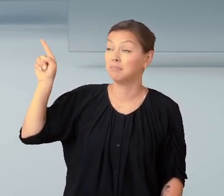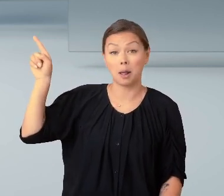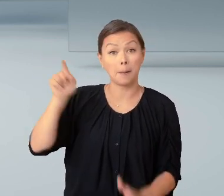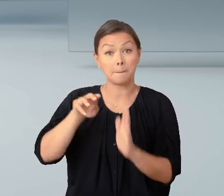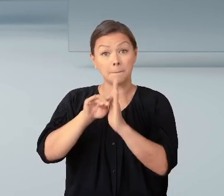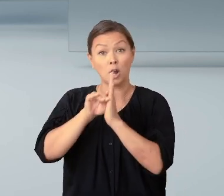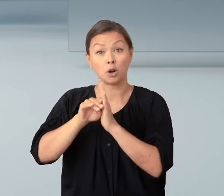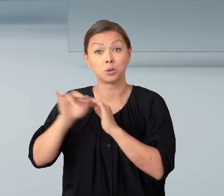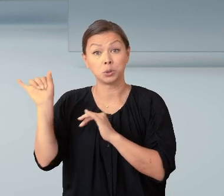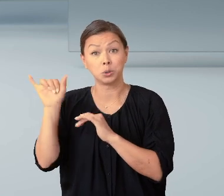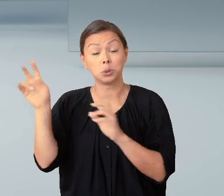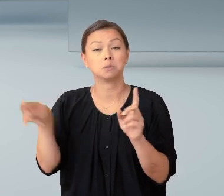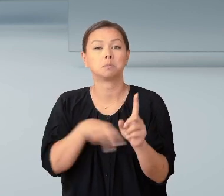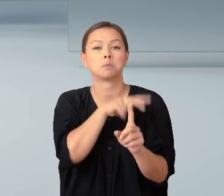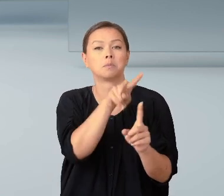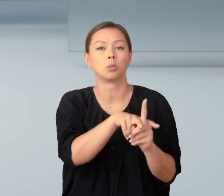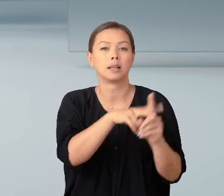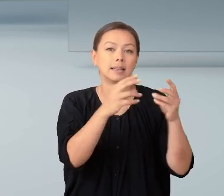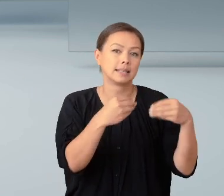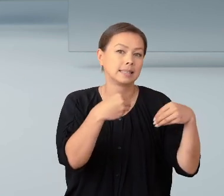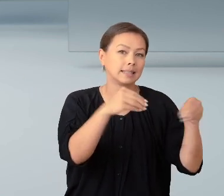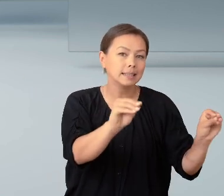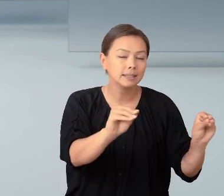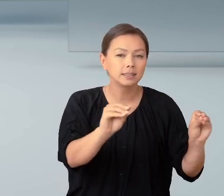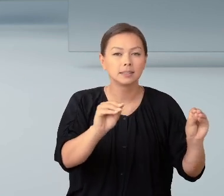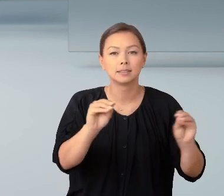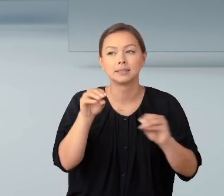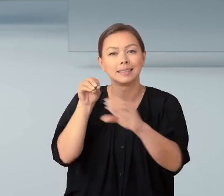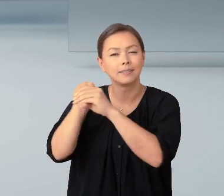in the Sales and Inventory Forecast. I'll show later on.